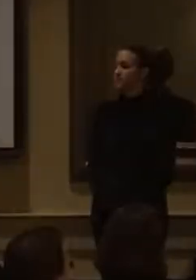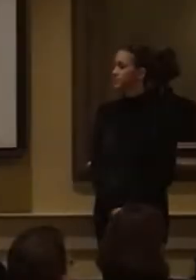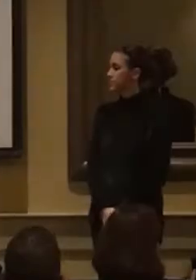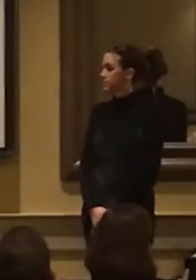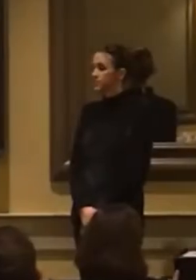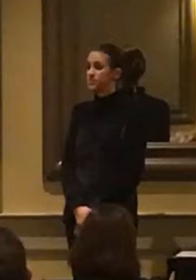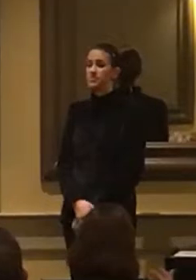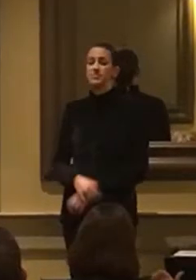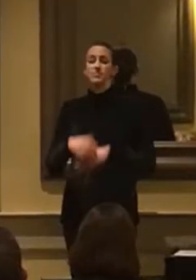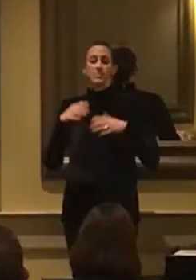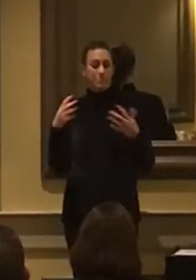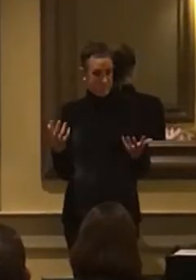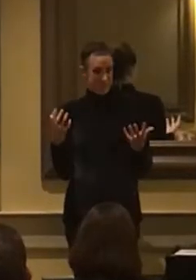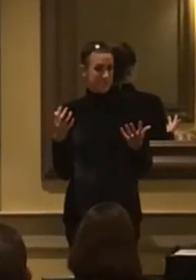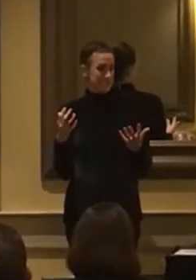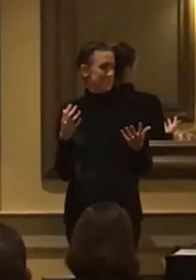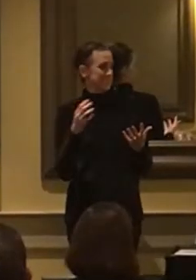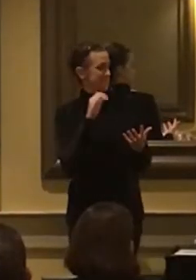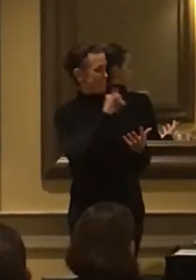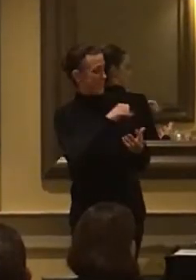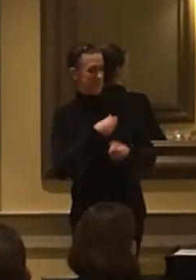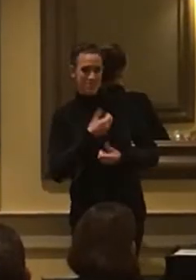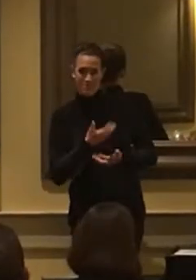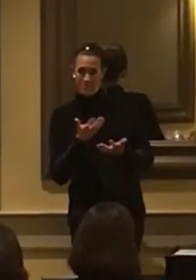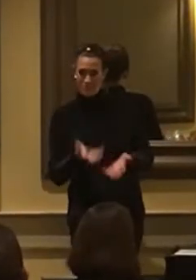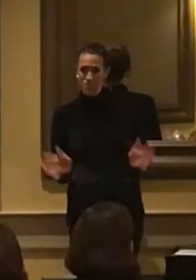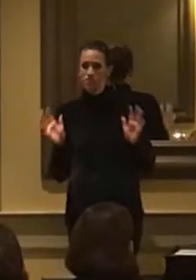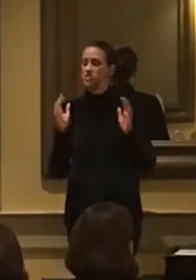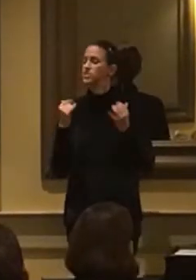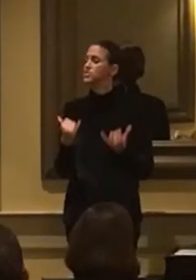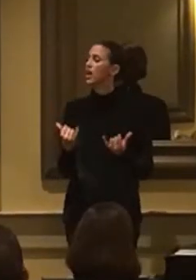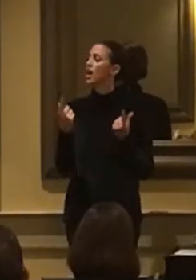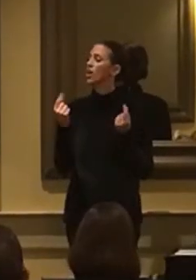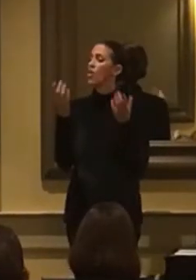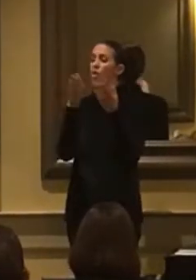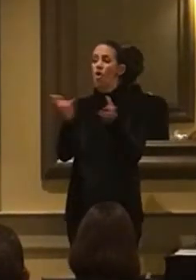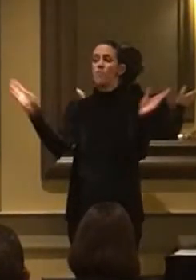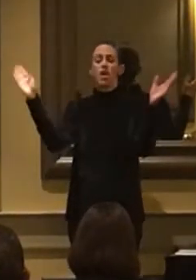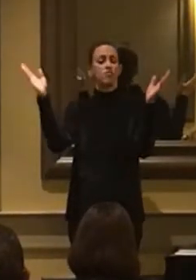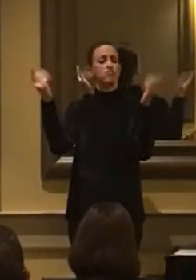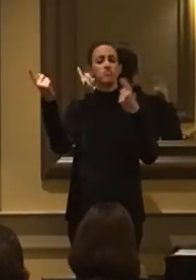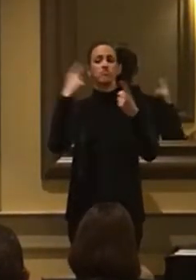And with that, so we are opening up for questions